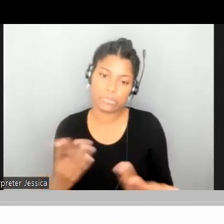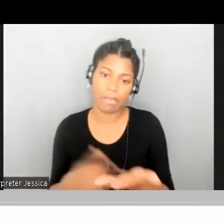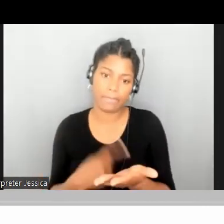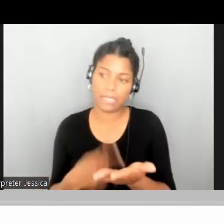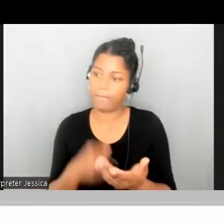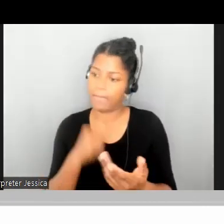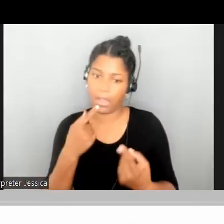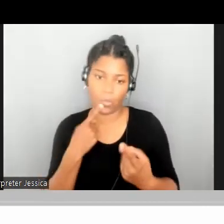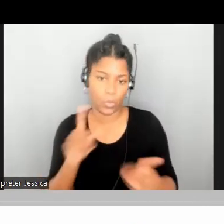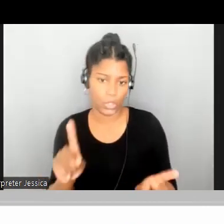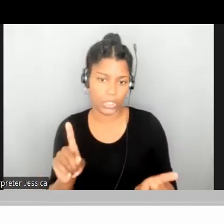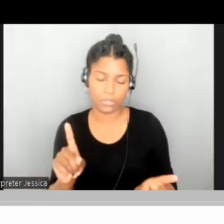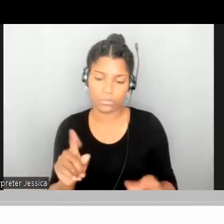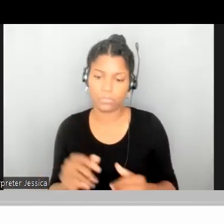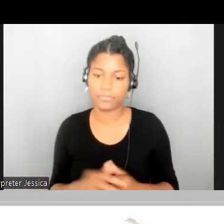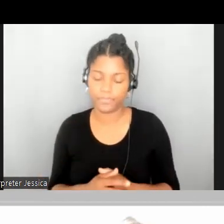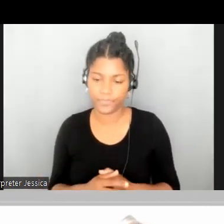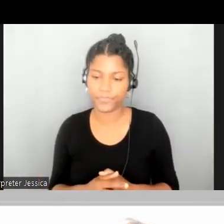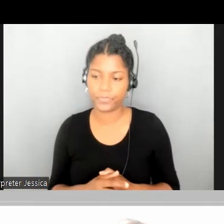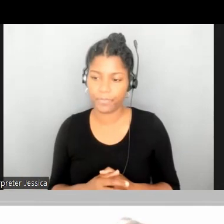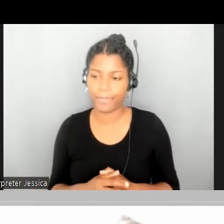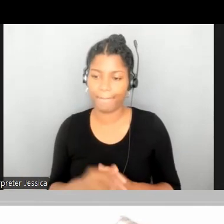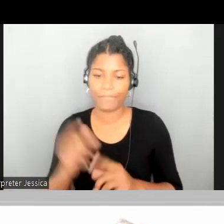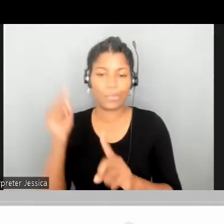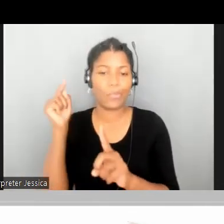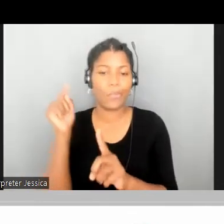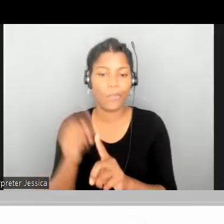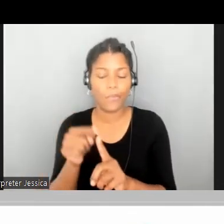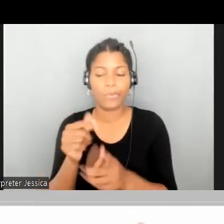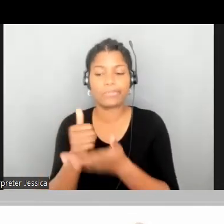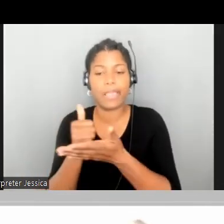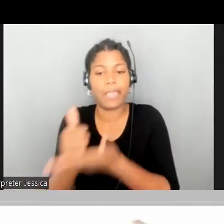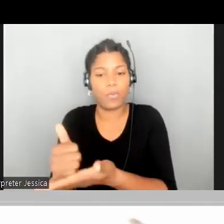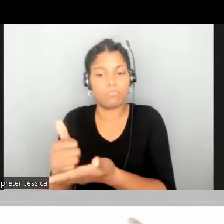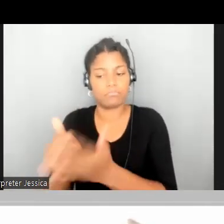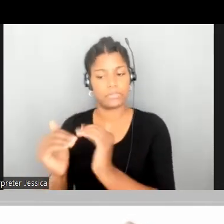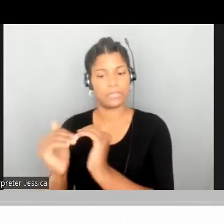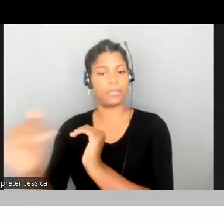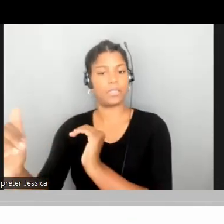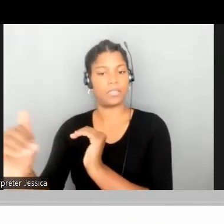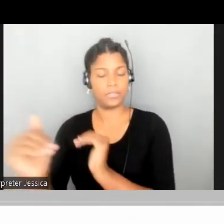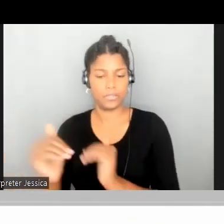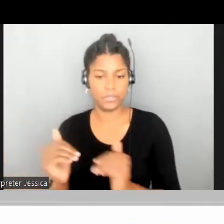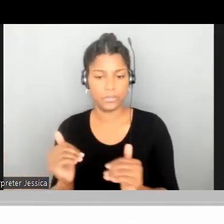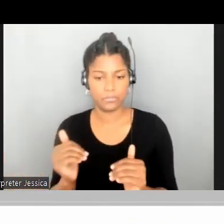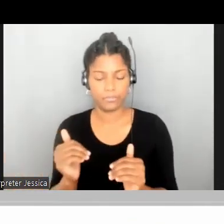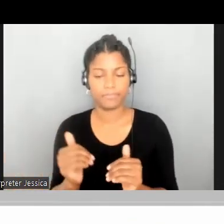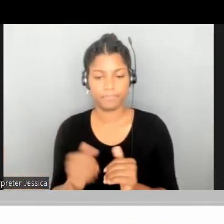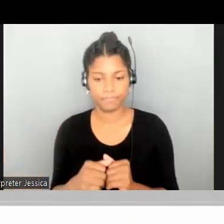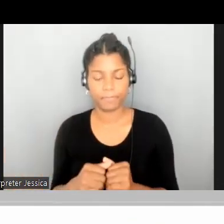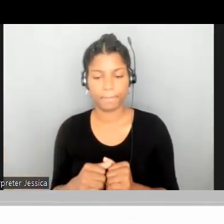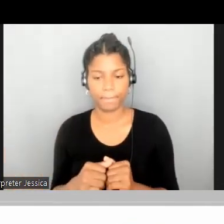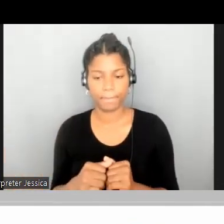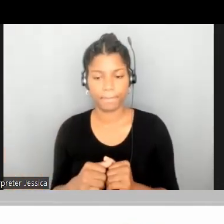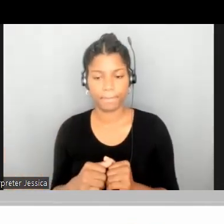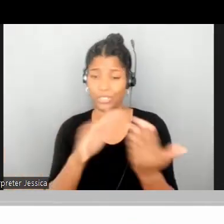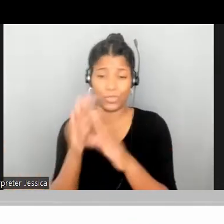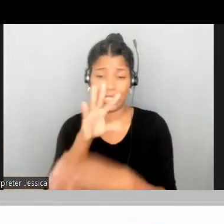a way that enables ongoing housing stability. We know there are several factors that go into it, but community inclusion is a key